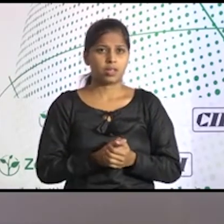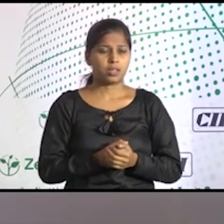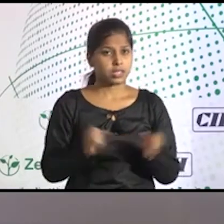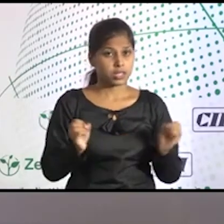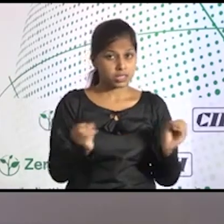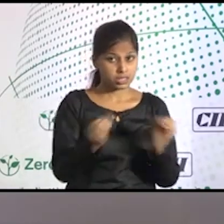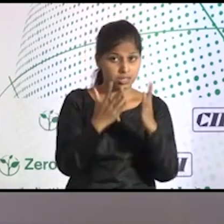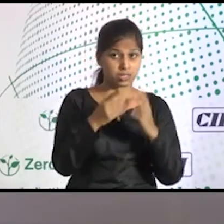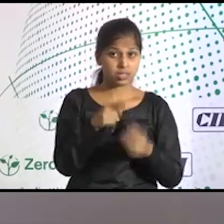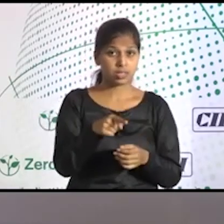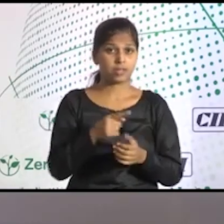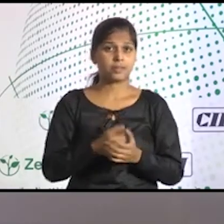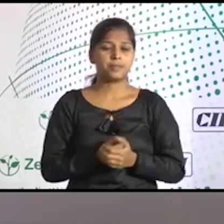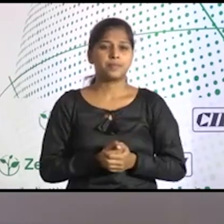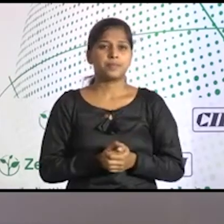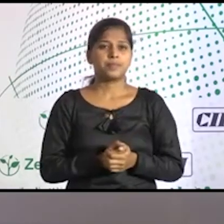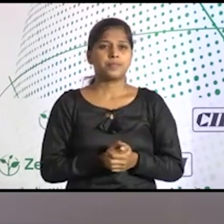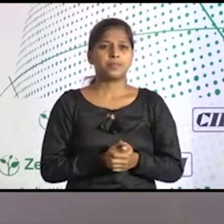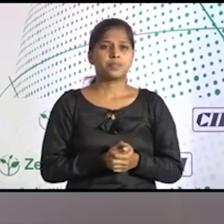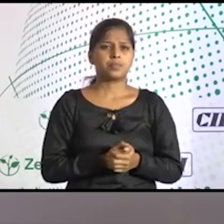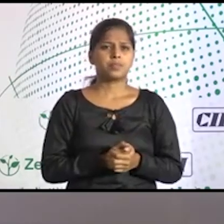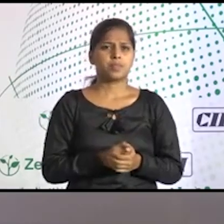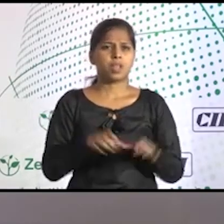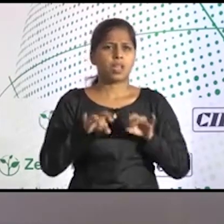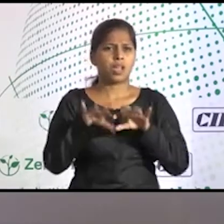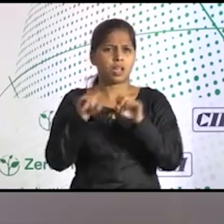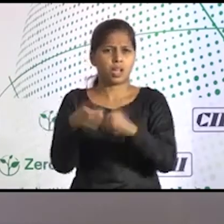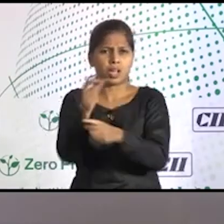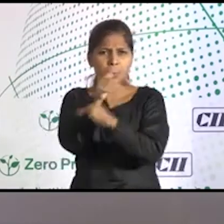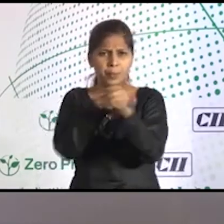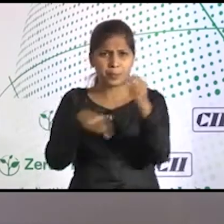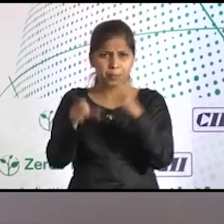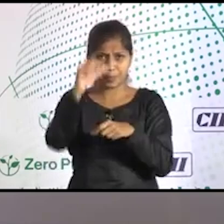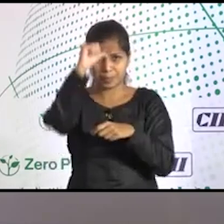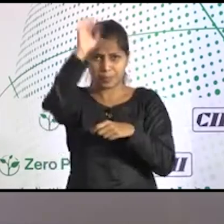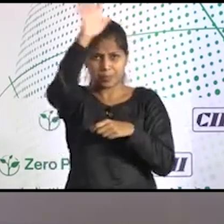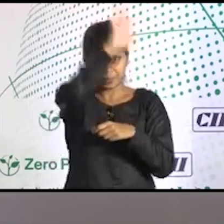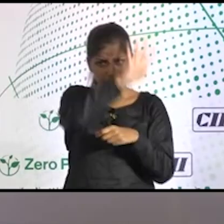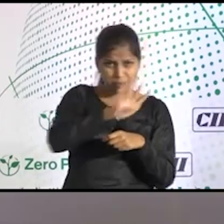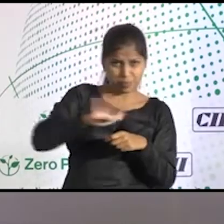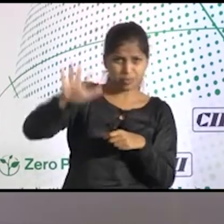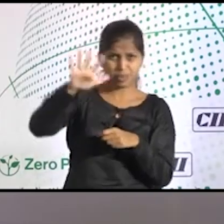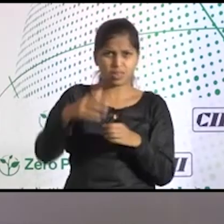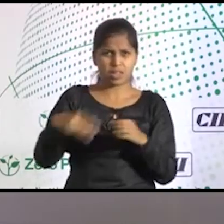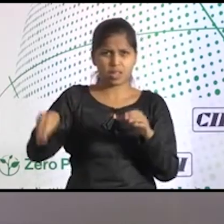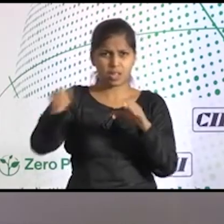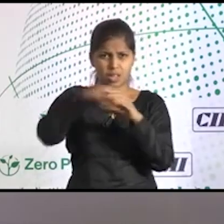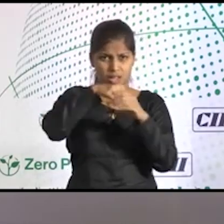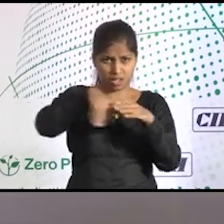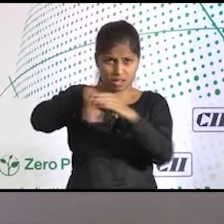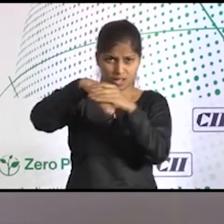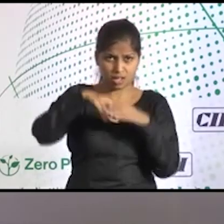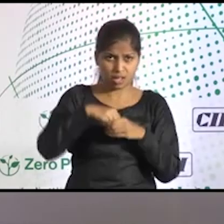But, you know, why should somebody from India think about participating in can they participate?